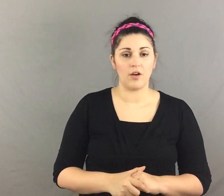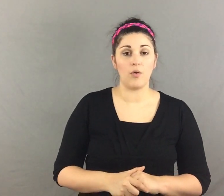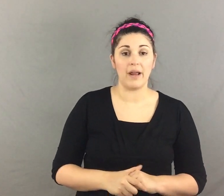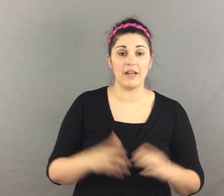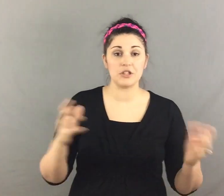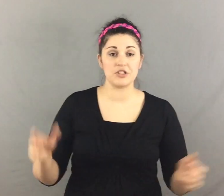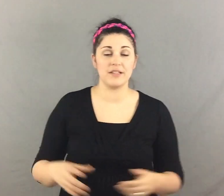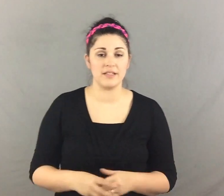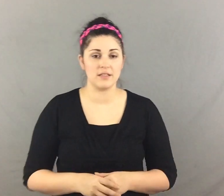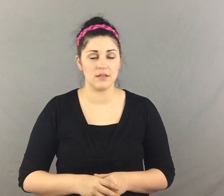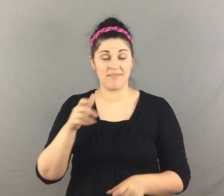All right, here's your sentence.